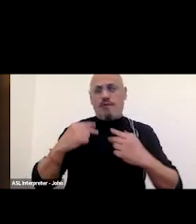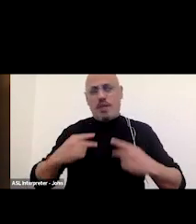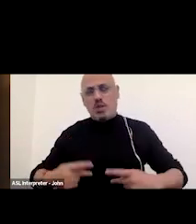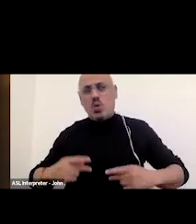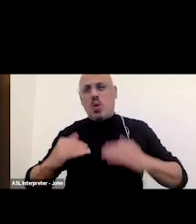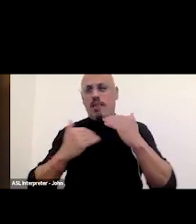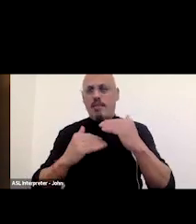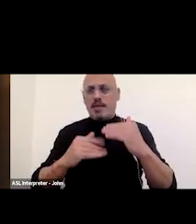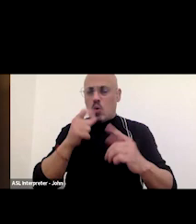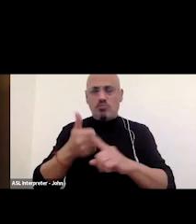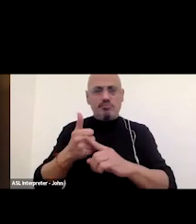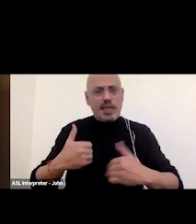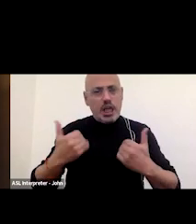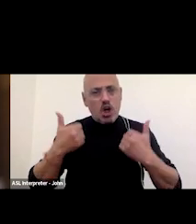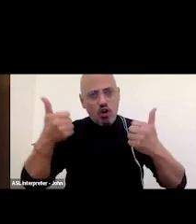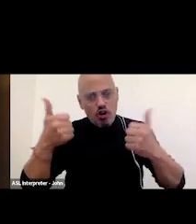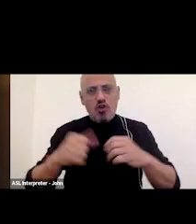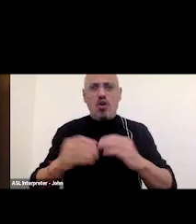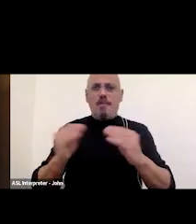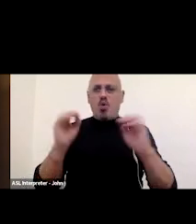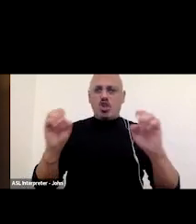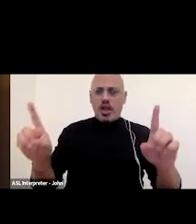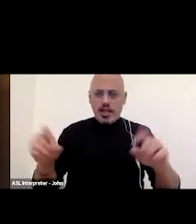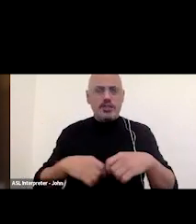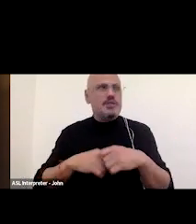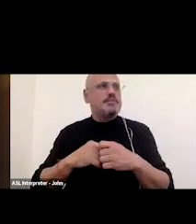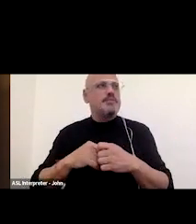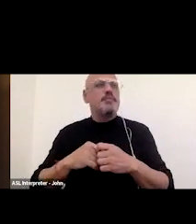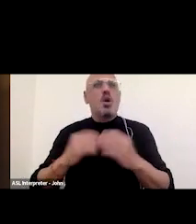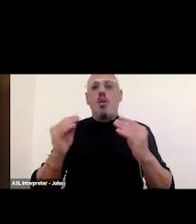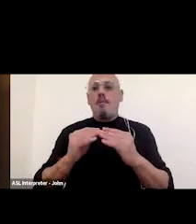who are younger with more education, more skills from work,